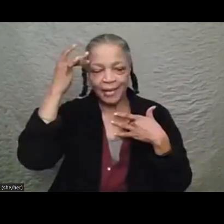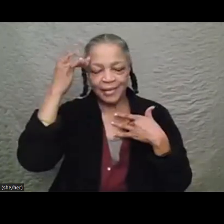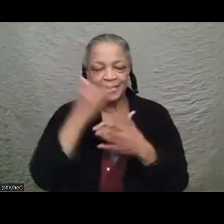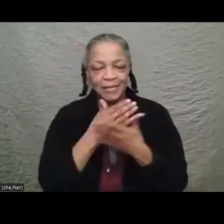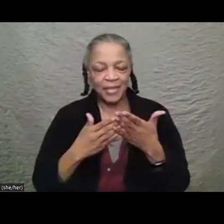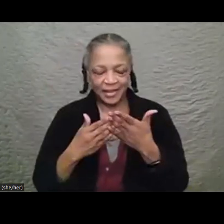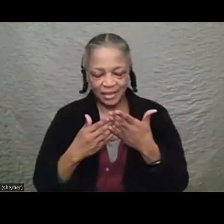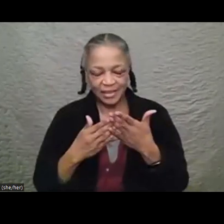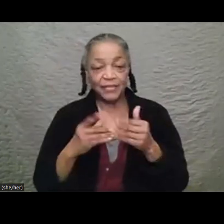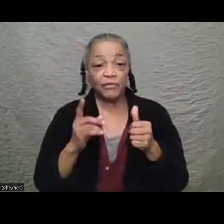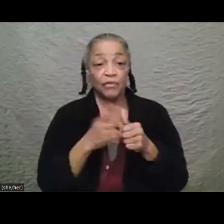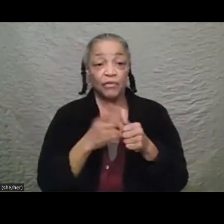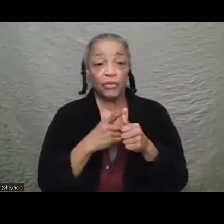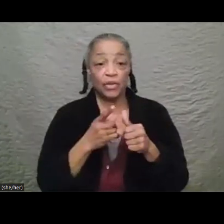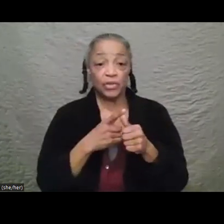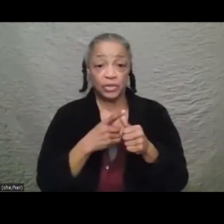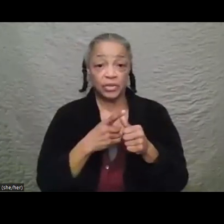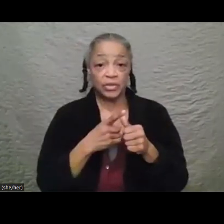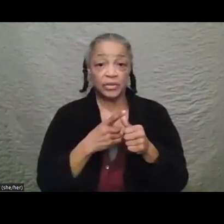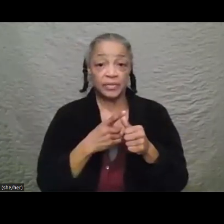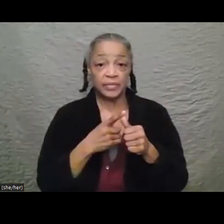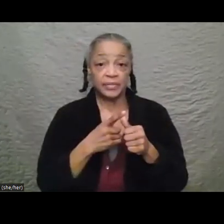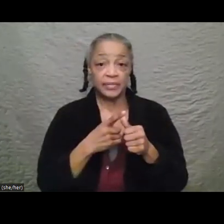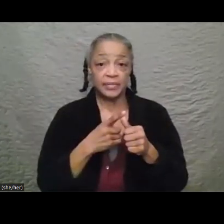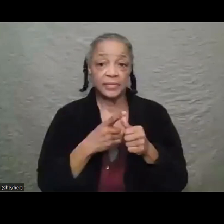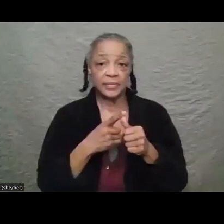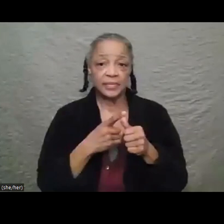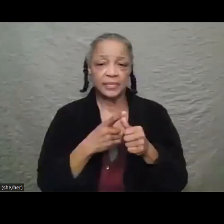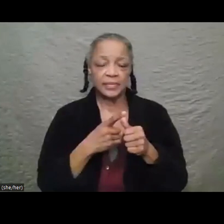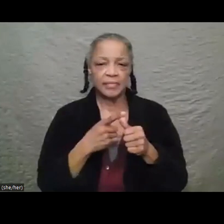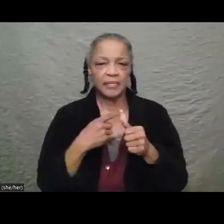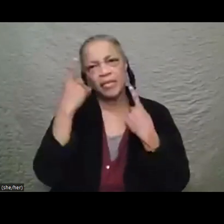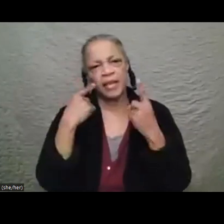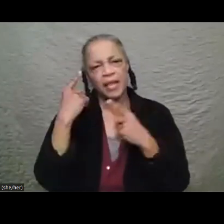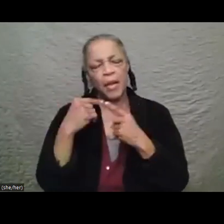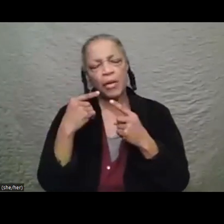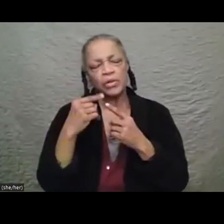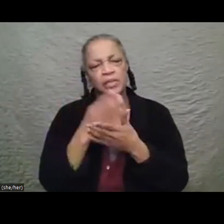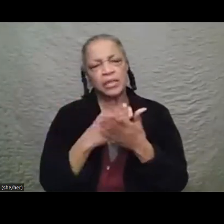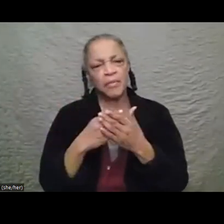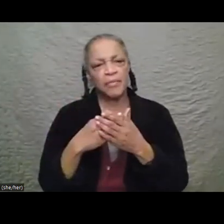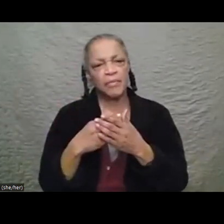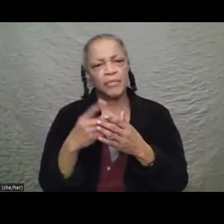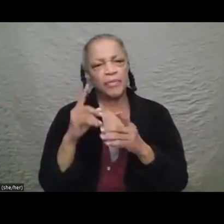to say I believe I was thinking about some of the questions and comments that you all are making.